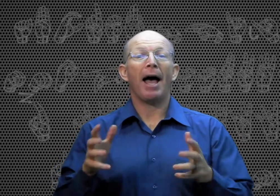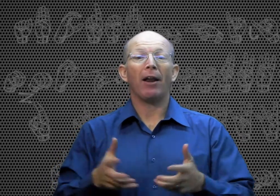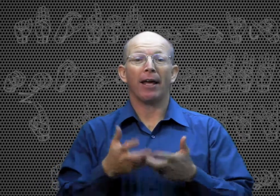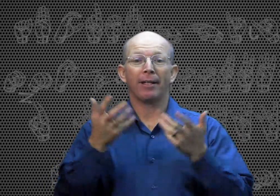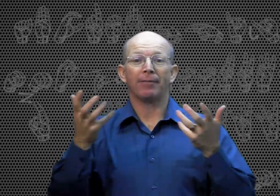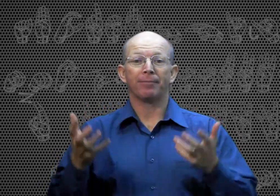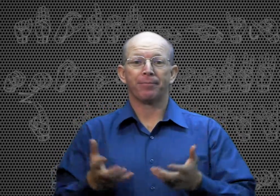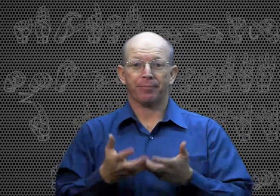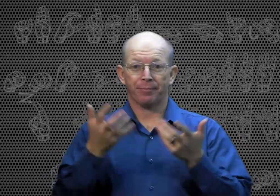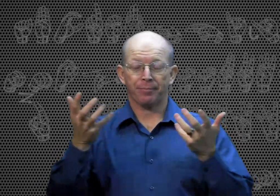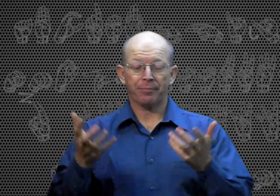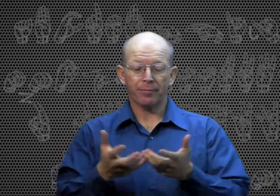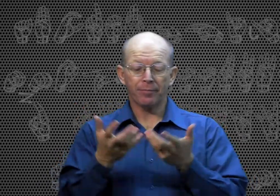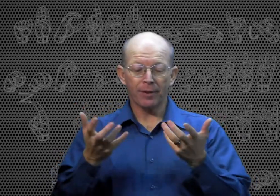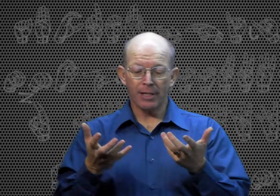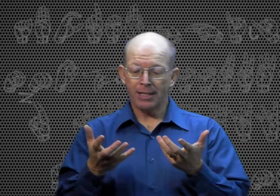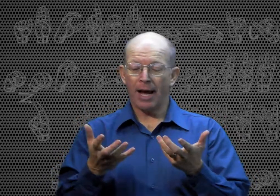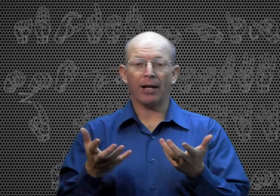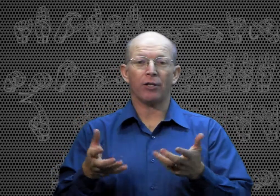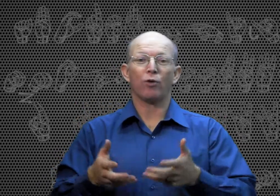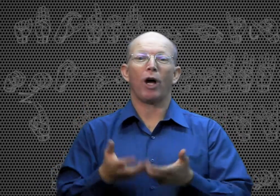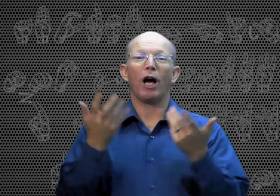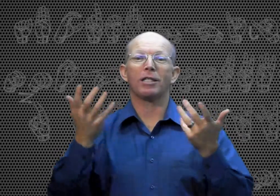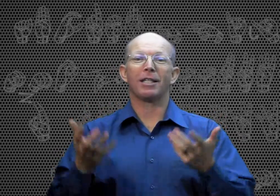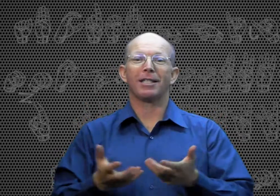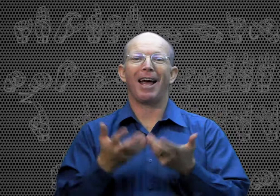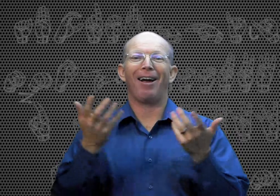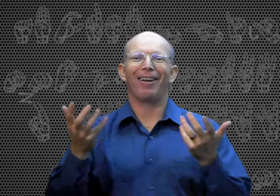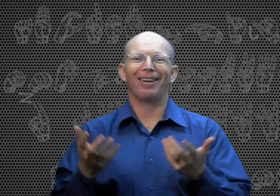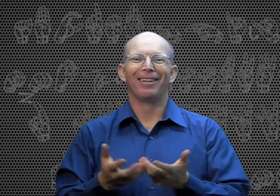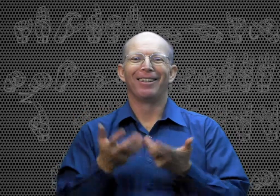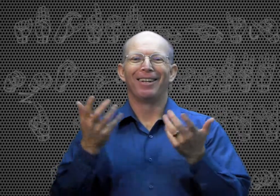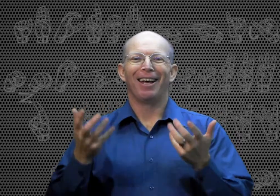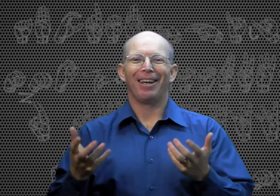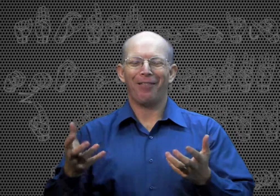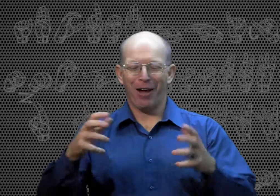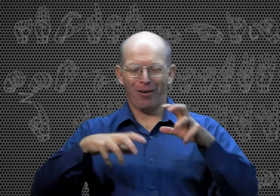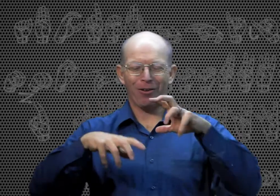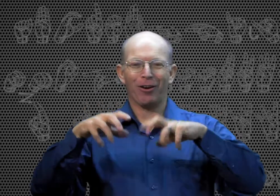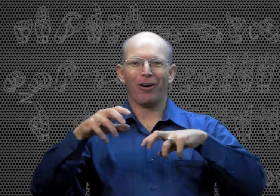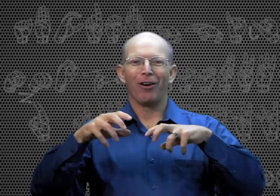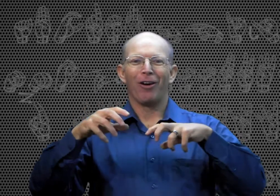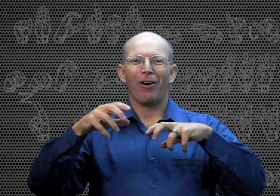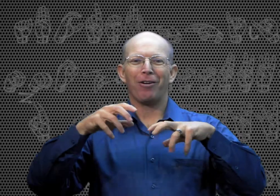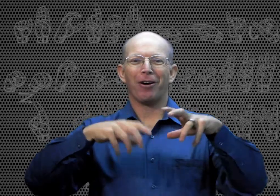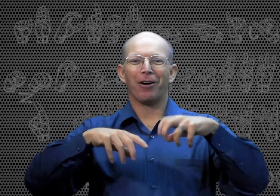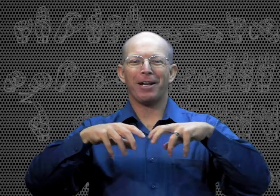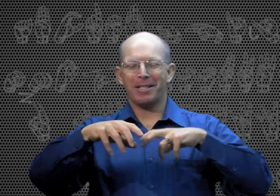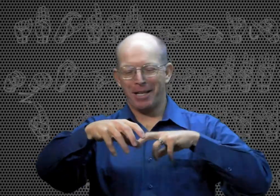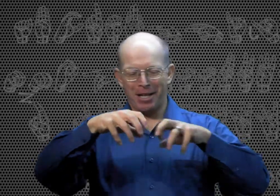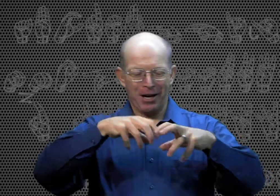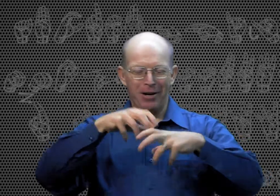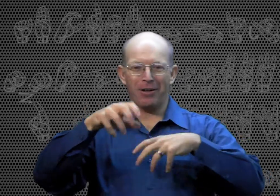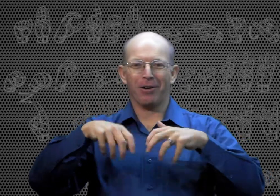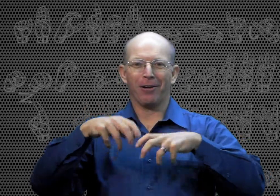SALAD SALAD – You toss the SALAD. You’ve go all your ingredients in there,